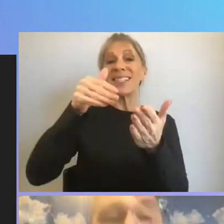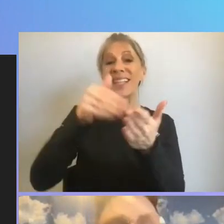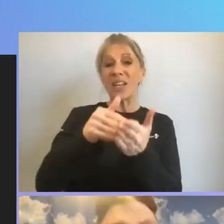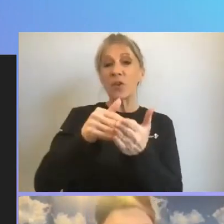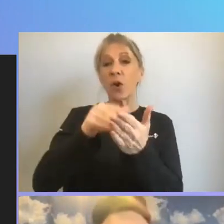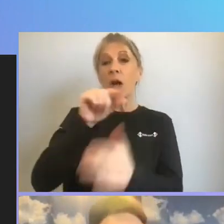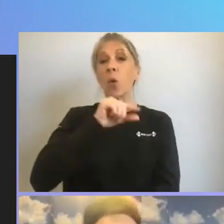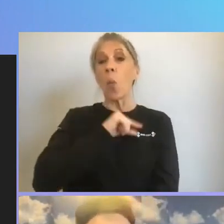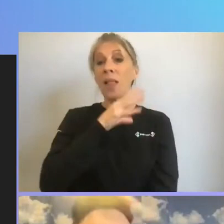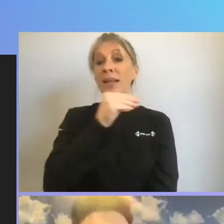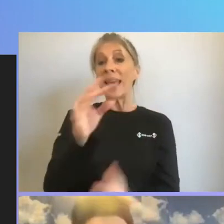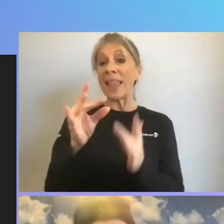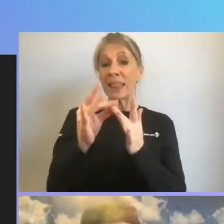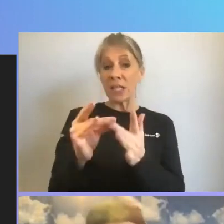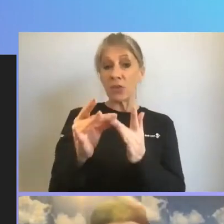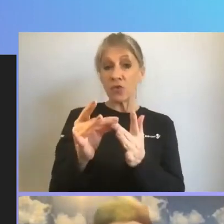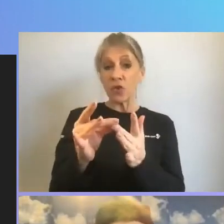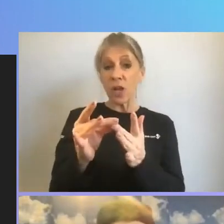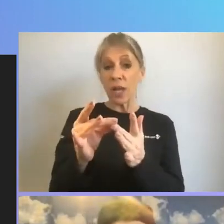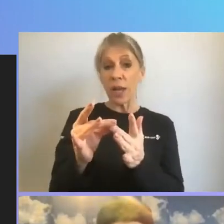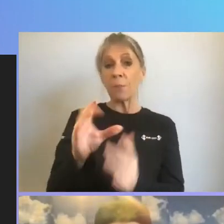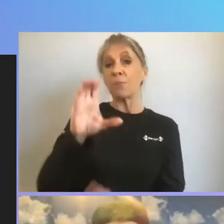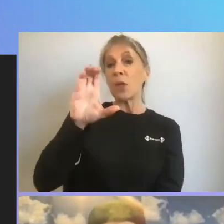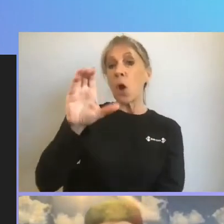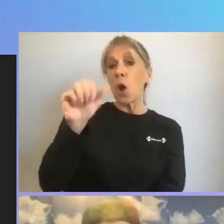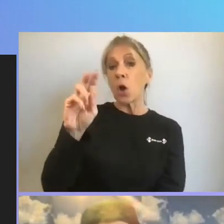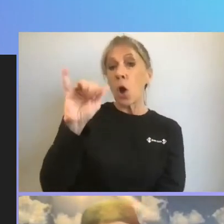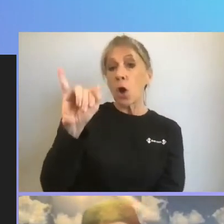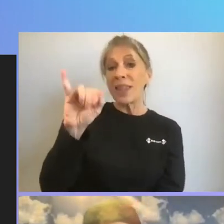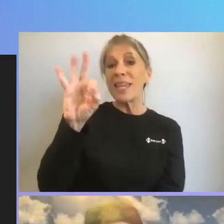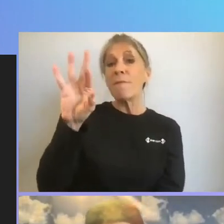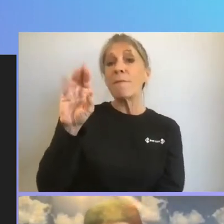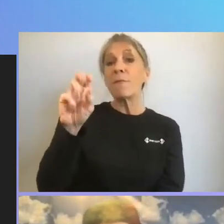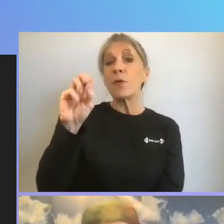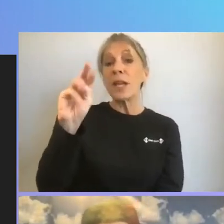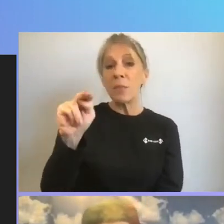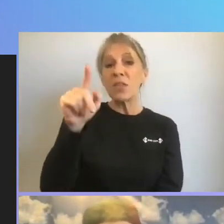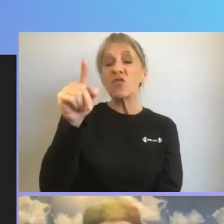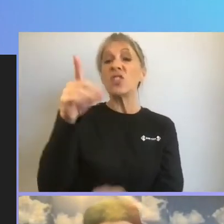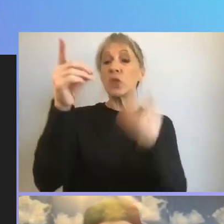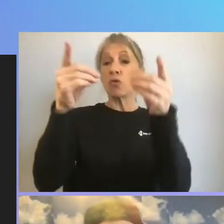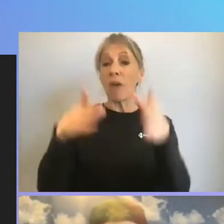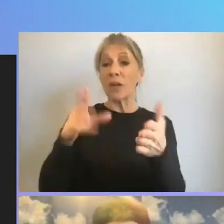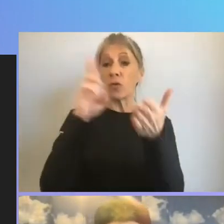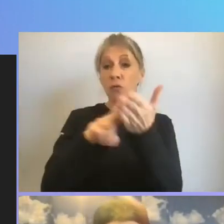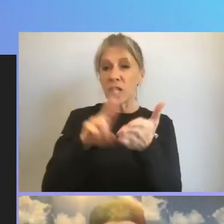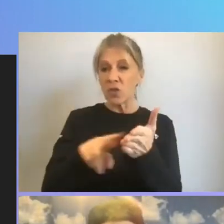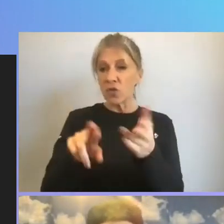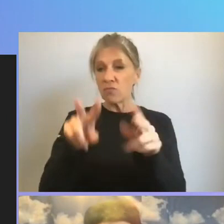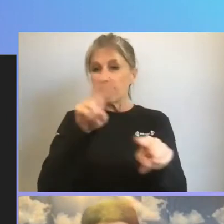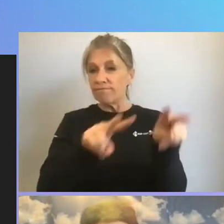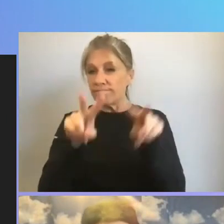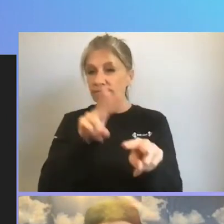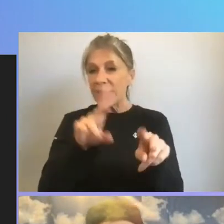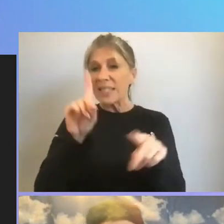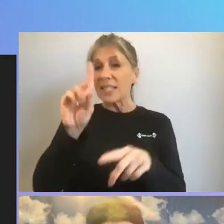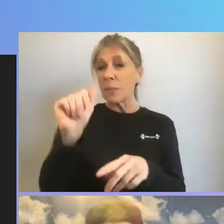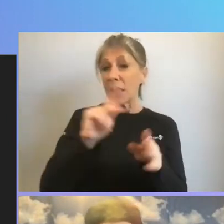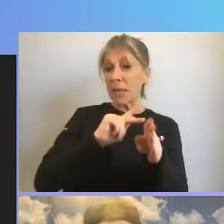quality and Leadership. And uh, Carly Friedman, who is the director of research there, examined disability